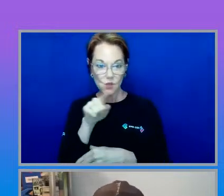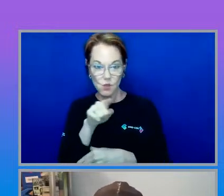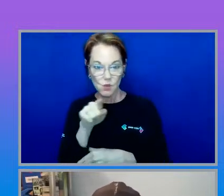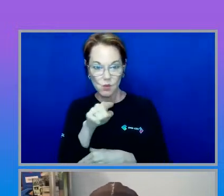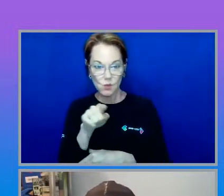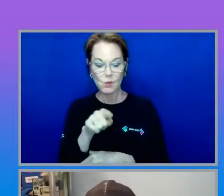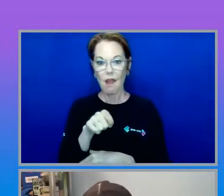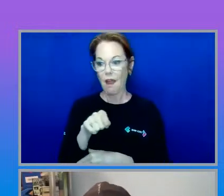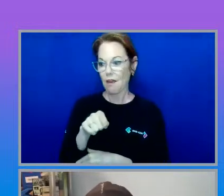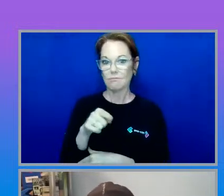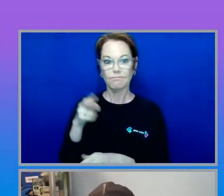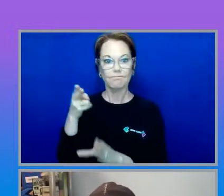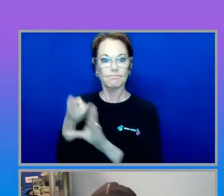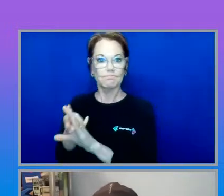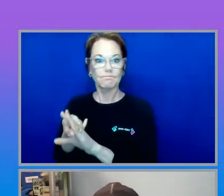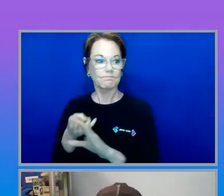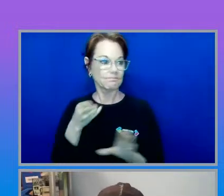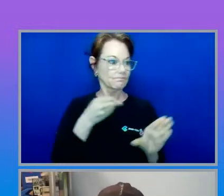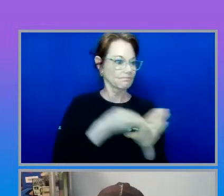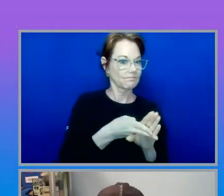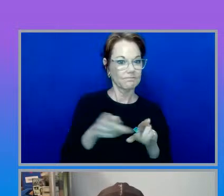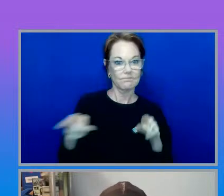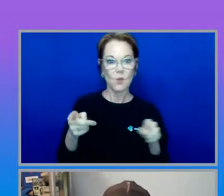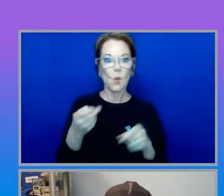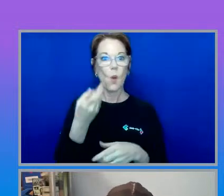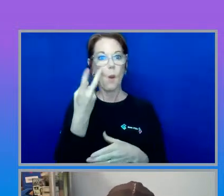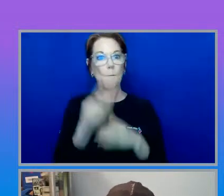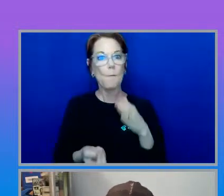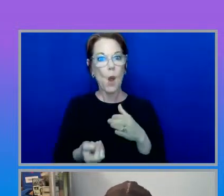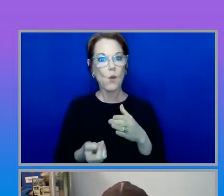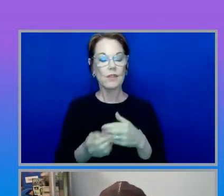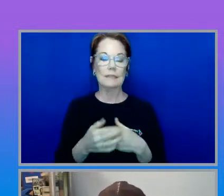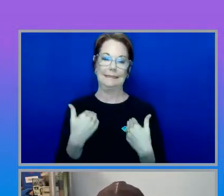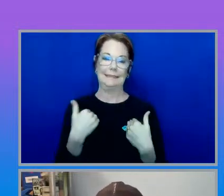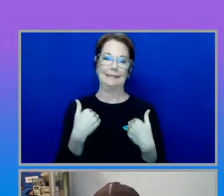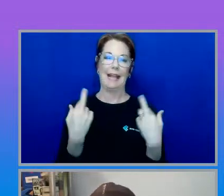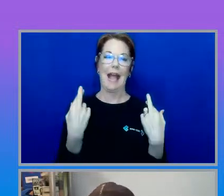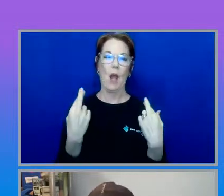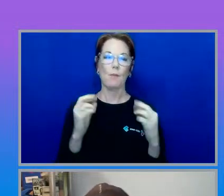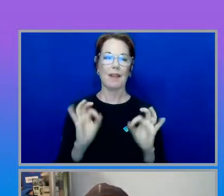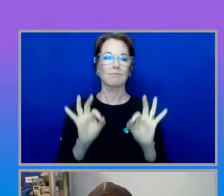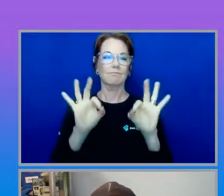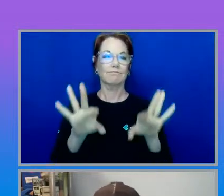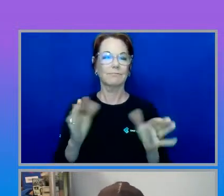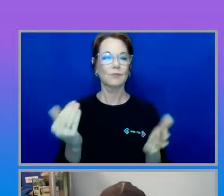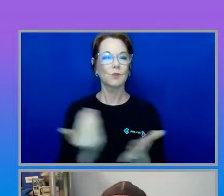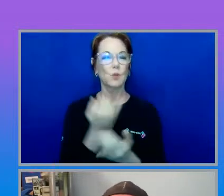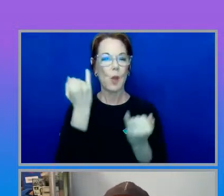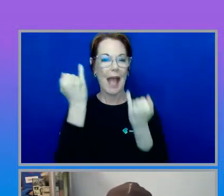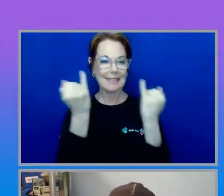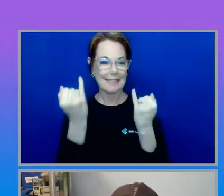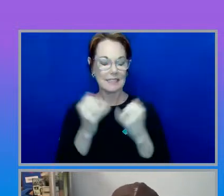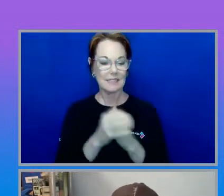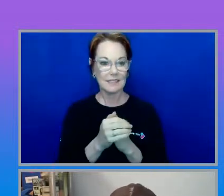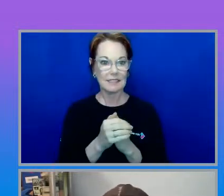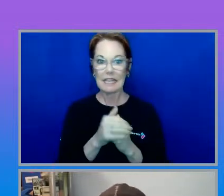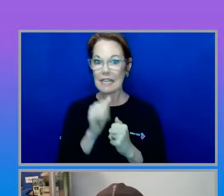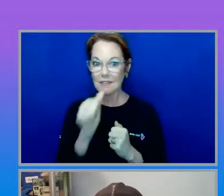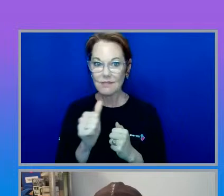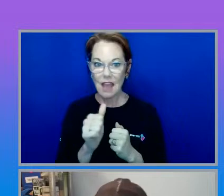these two groups, I really hope I can leave you with some fresh ideas today. And if not, don't